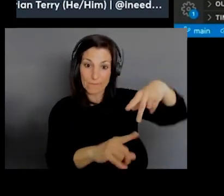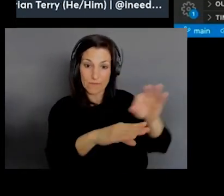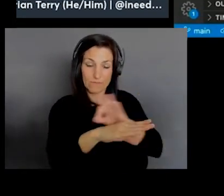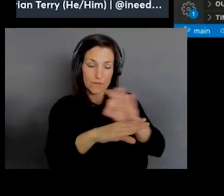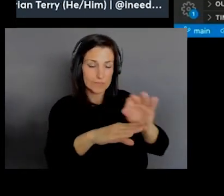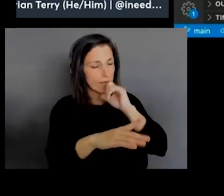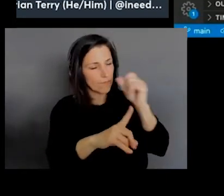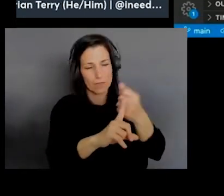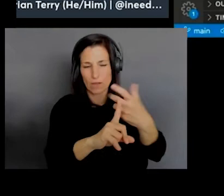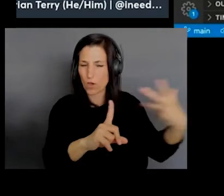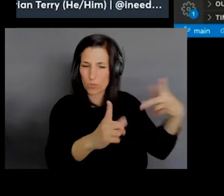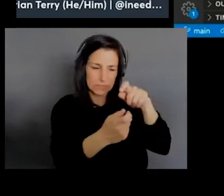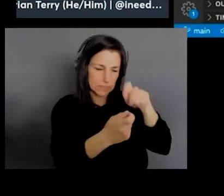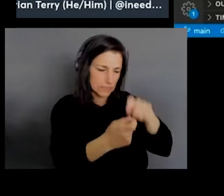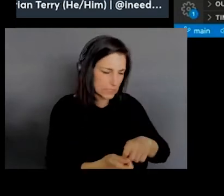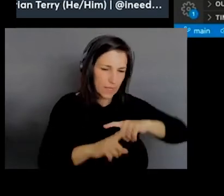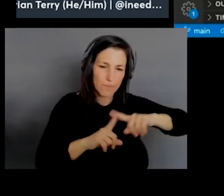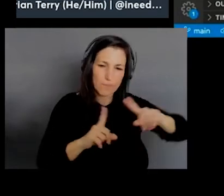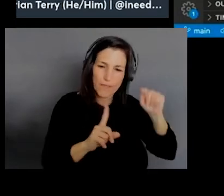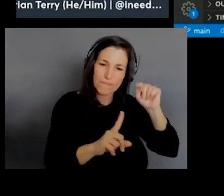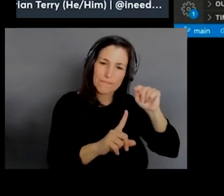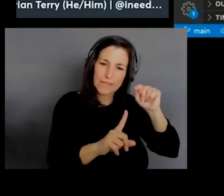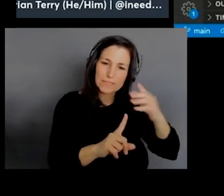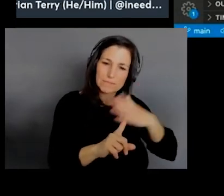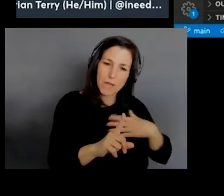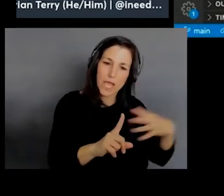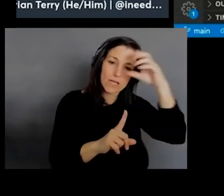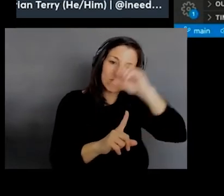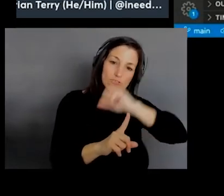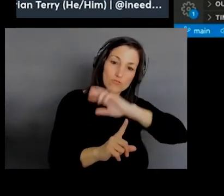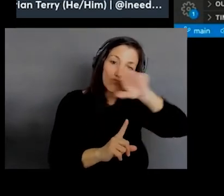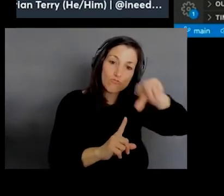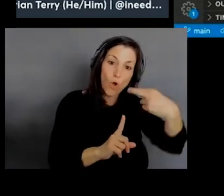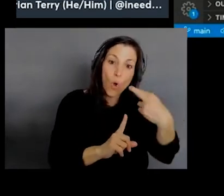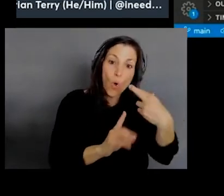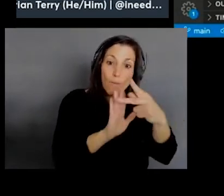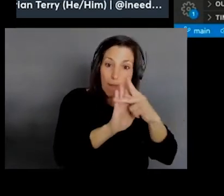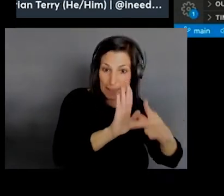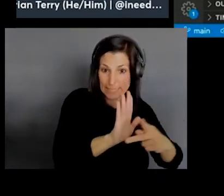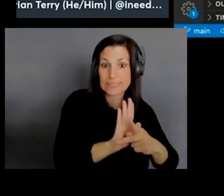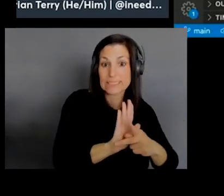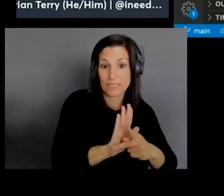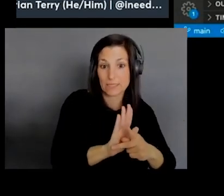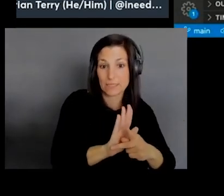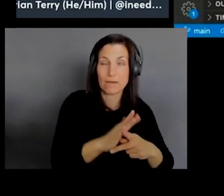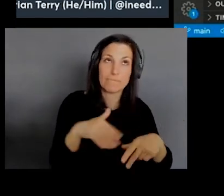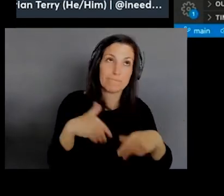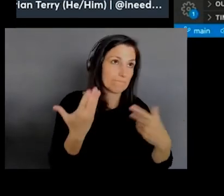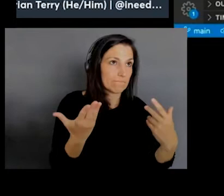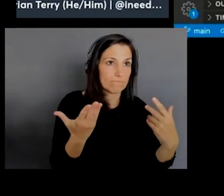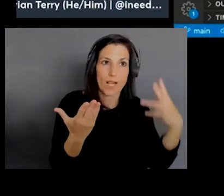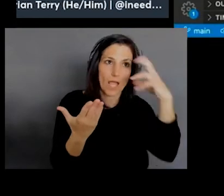but this is essentially my assume role policy or assume role policy document. And then here are different permissions